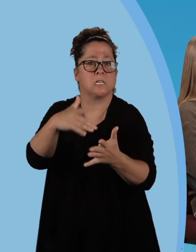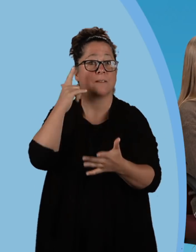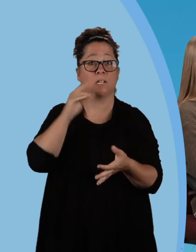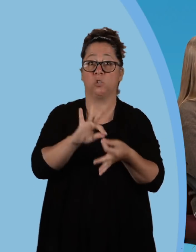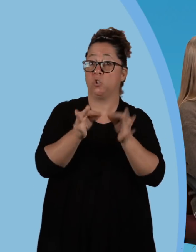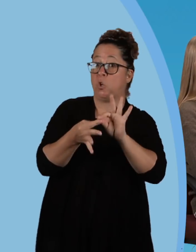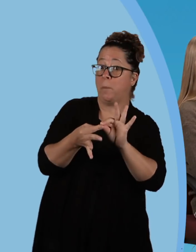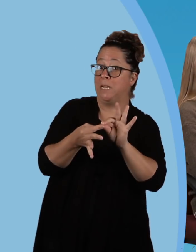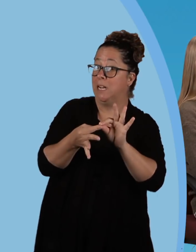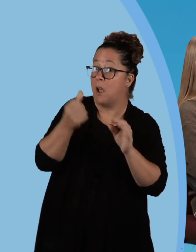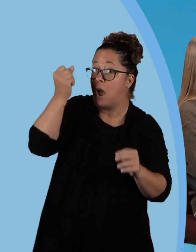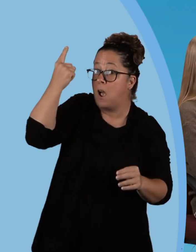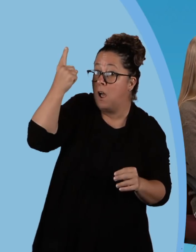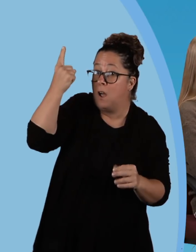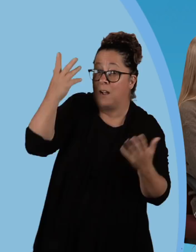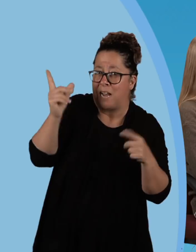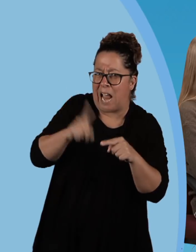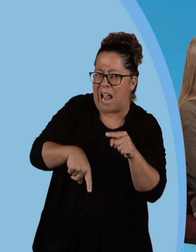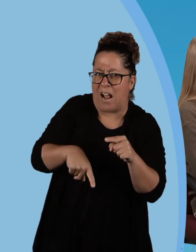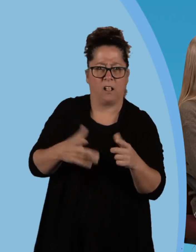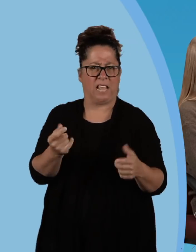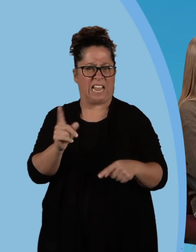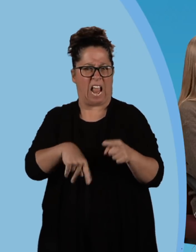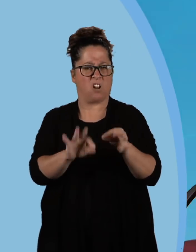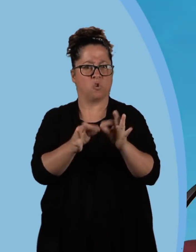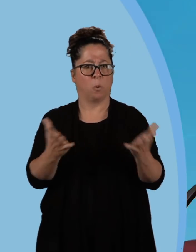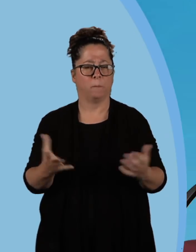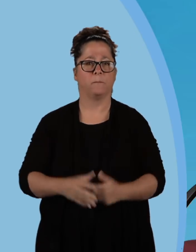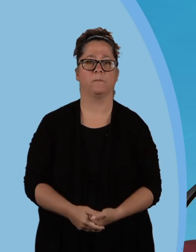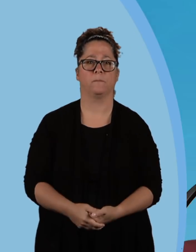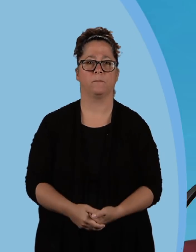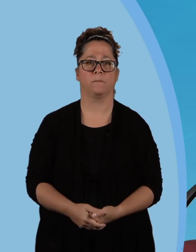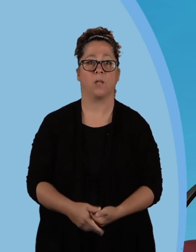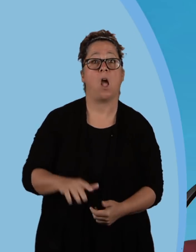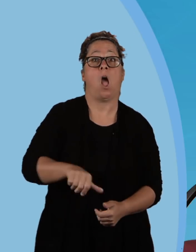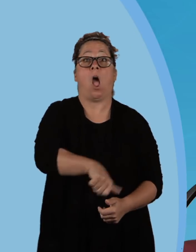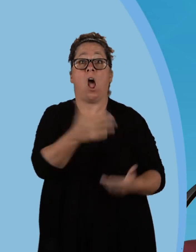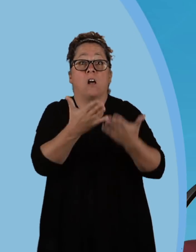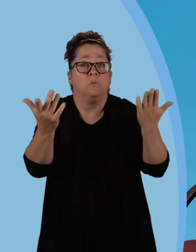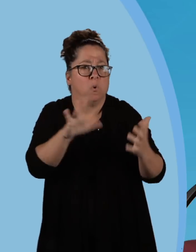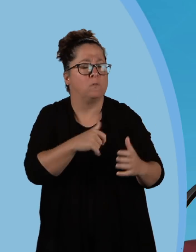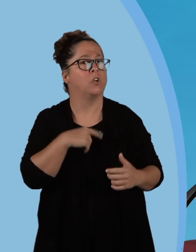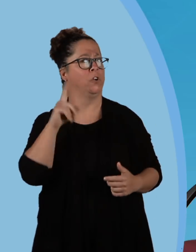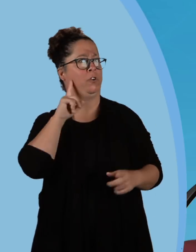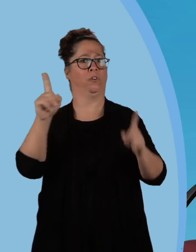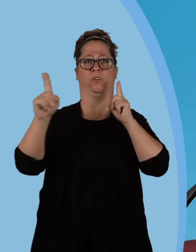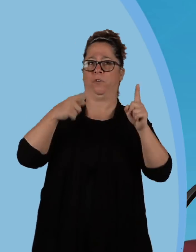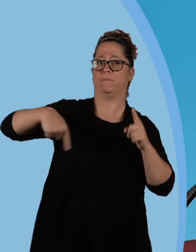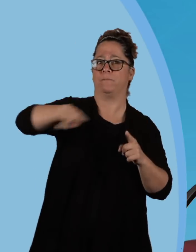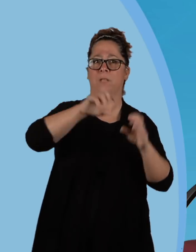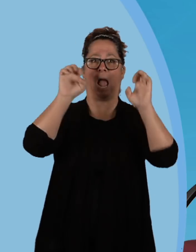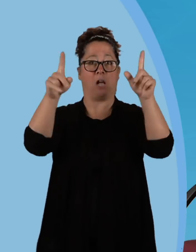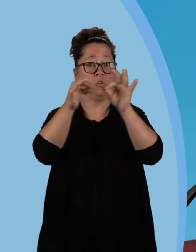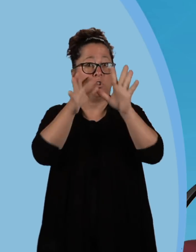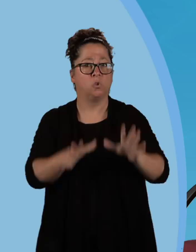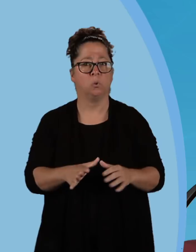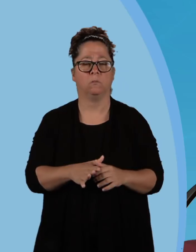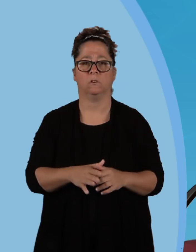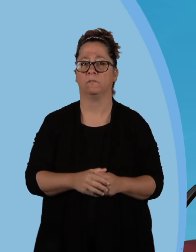They can't interpret a concept that they don't really understand. Another thing that I hear from educational interpreters all the time is that they wish teachers